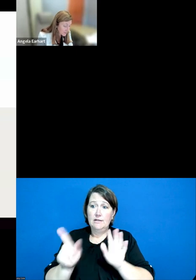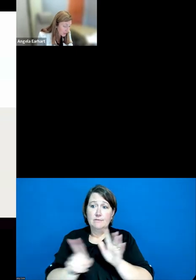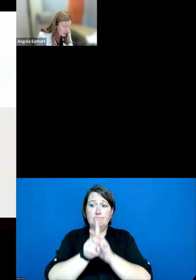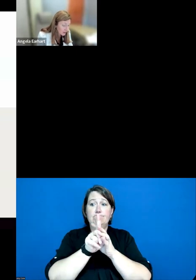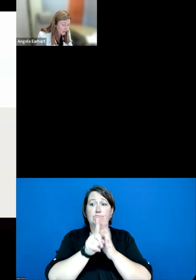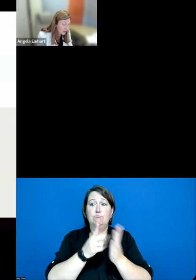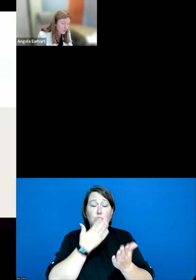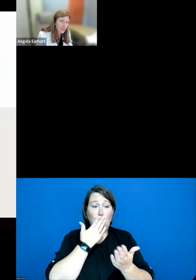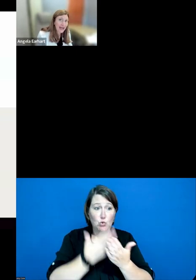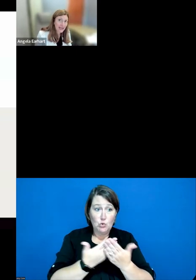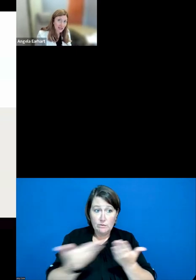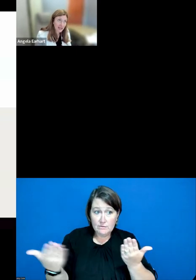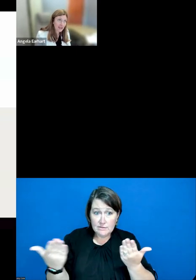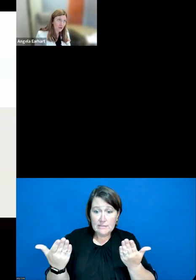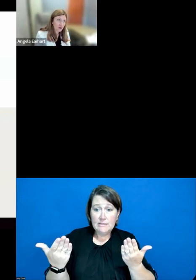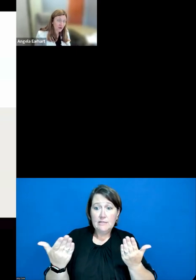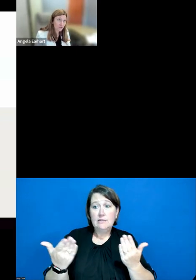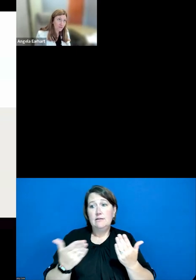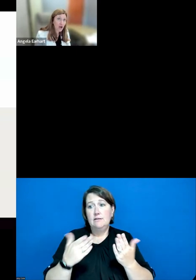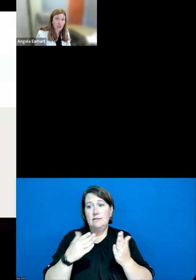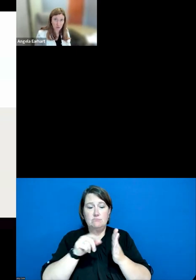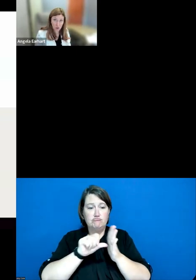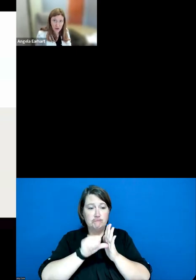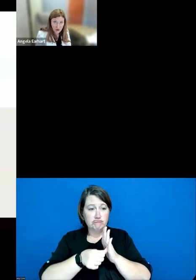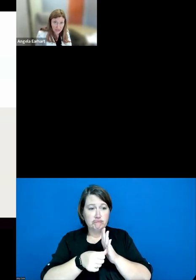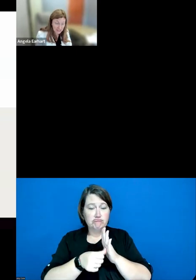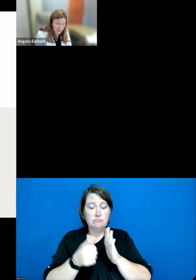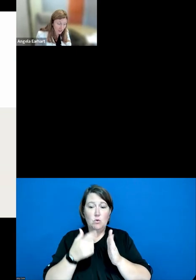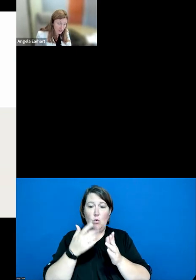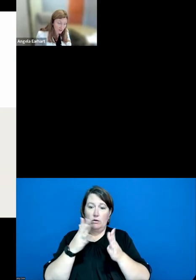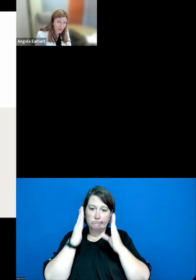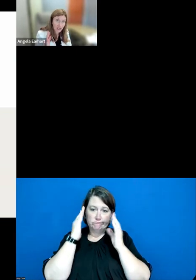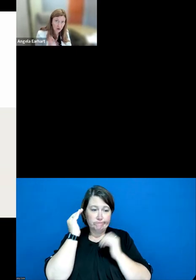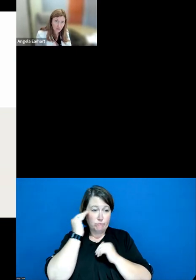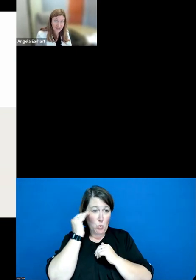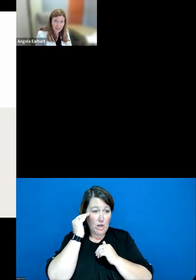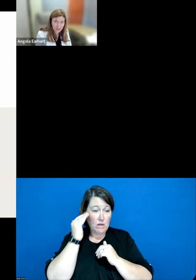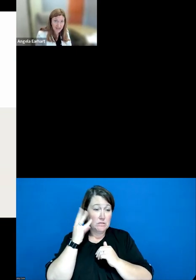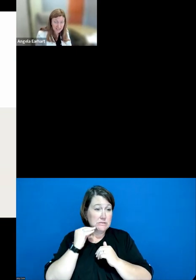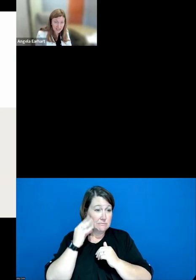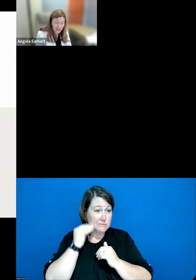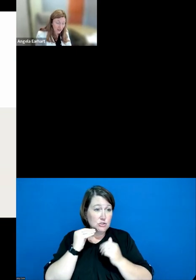It really highlighted or brought to awareness the clear face mask.